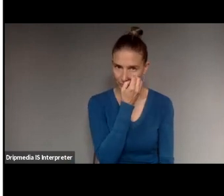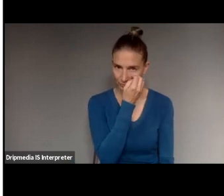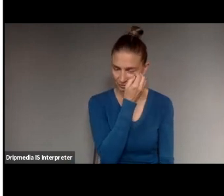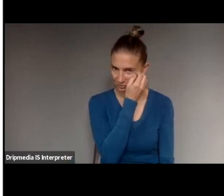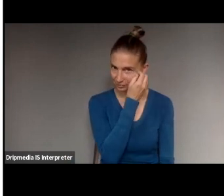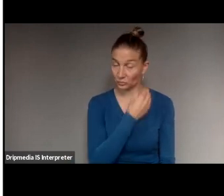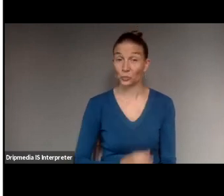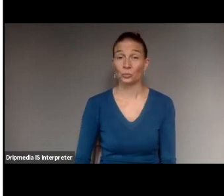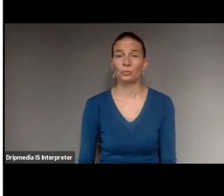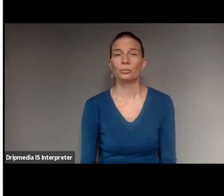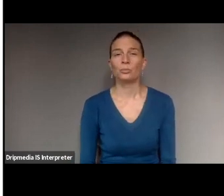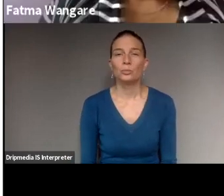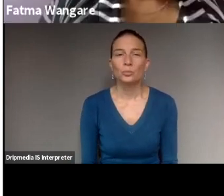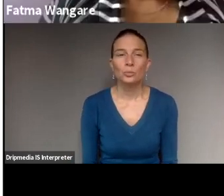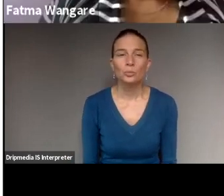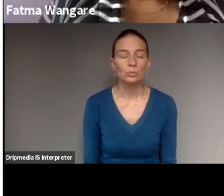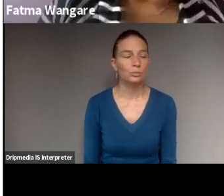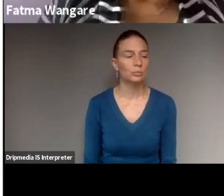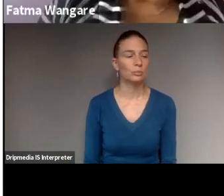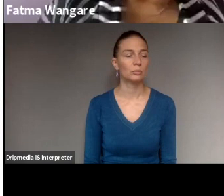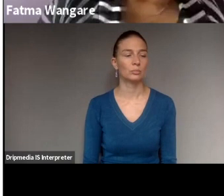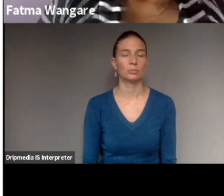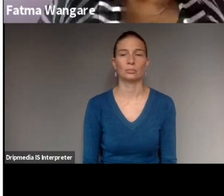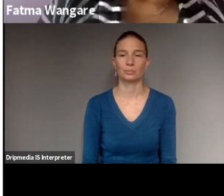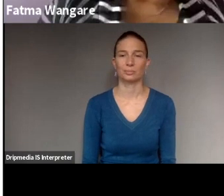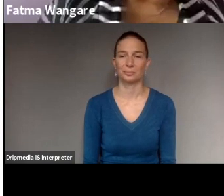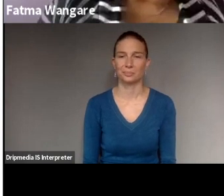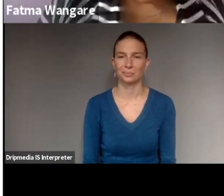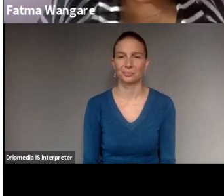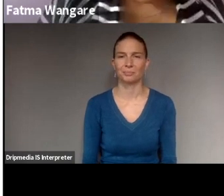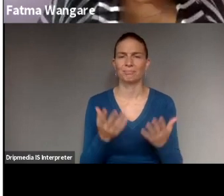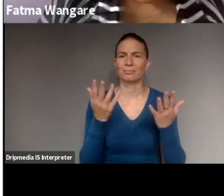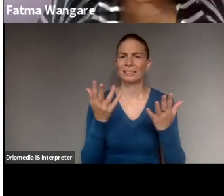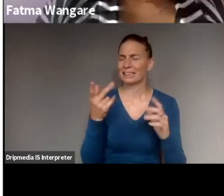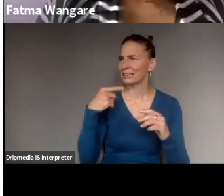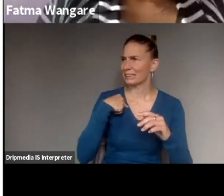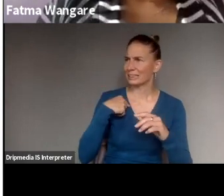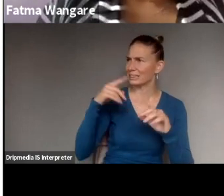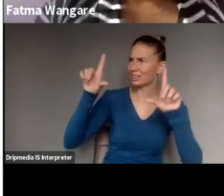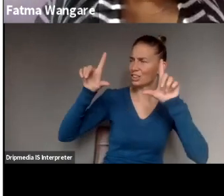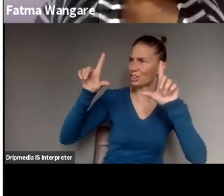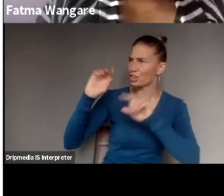It's saying that I cannot share my screen. So, I will need help with somebody helping me to share the screen.